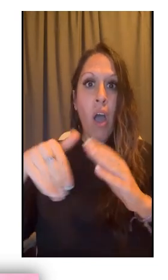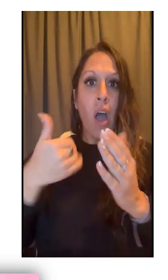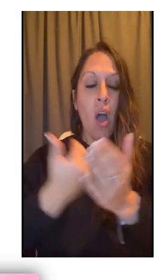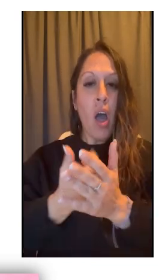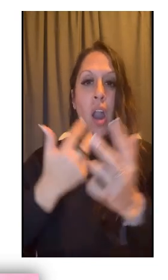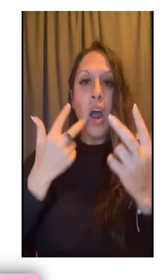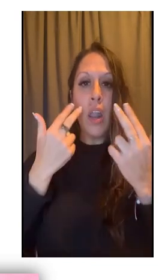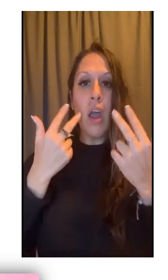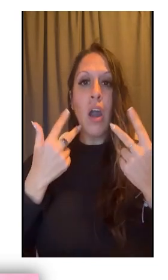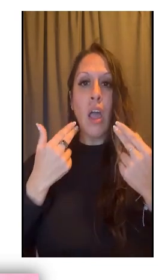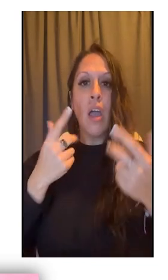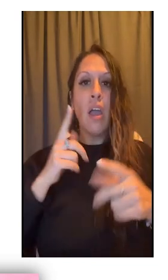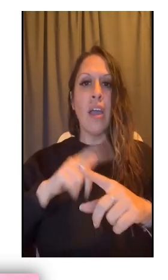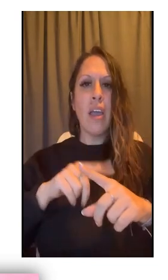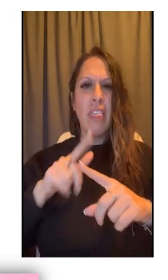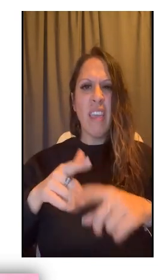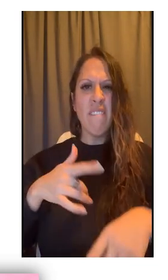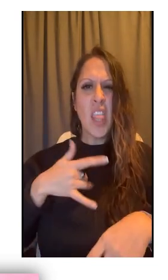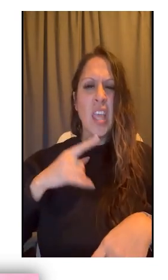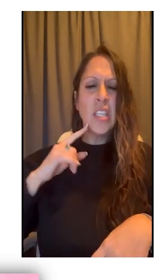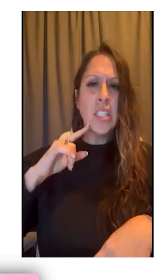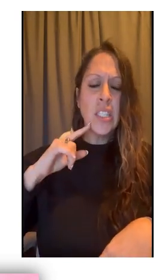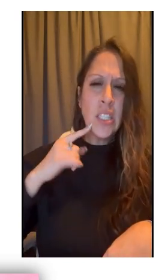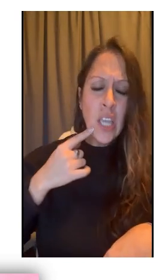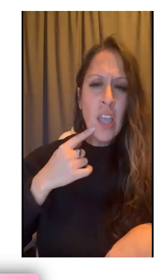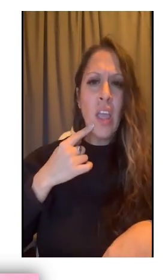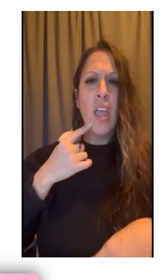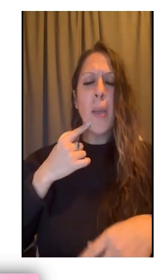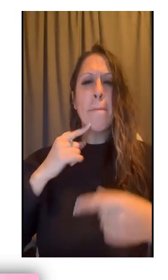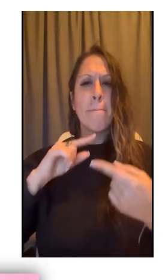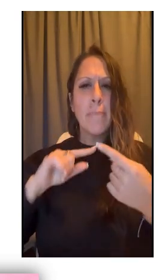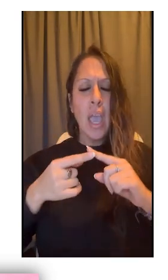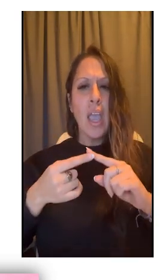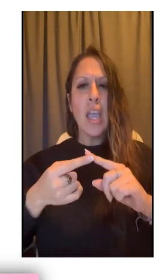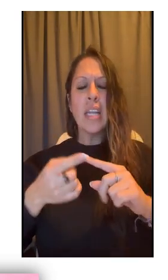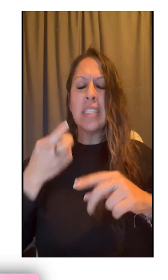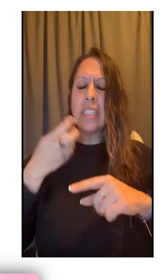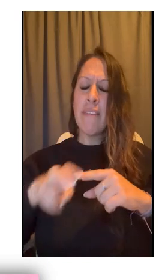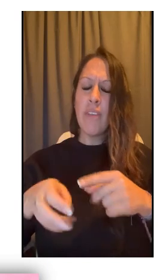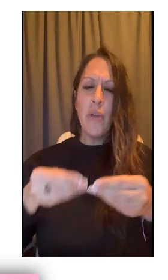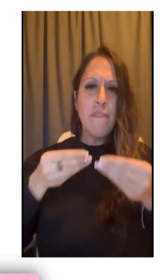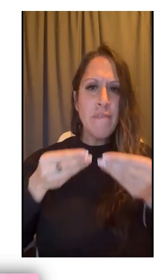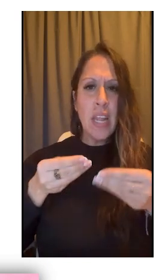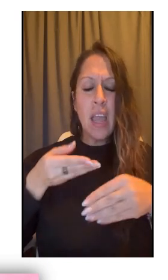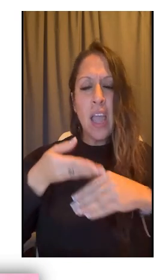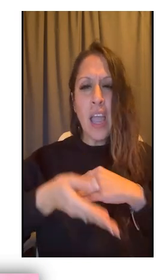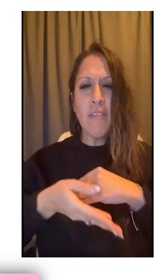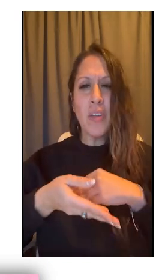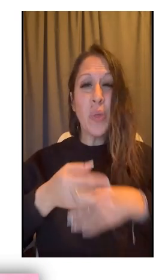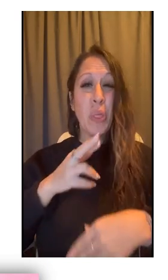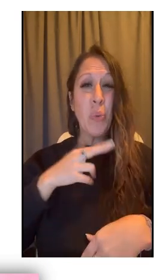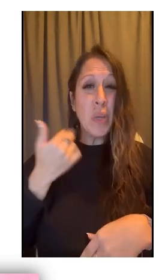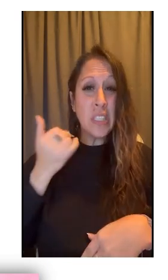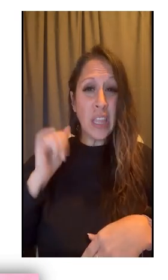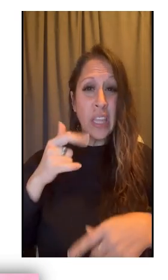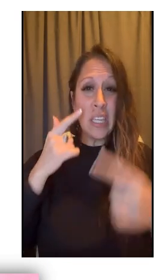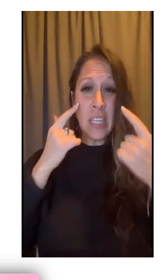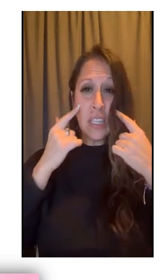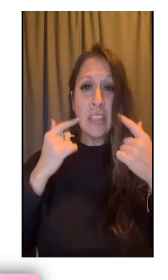and then experienced significant pain and difficulty feeding afterwards. At this point we believe that the risk of clipping these buccal ties outweighs any